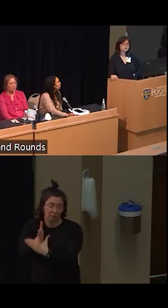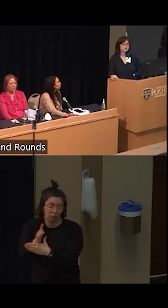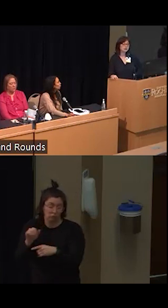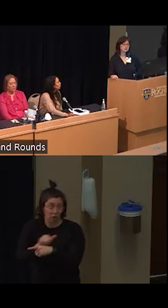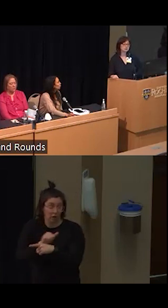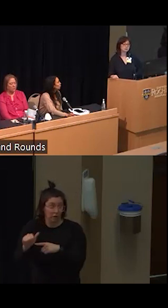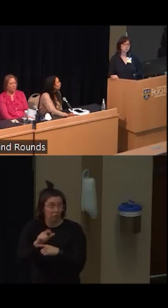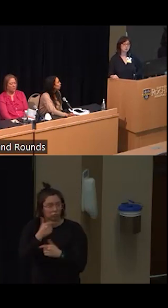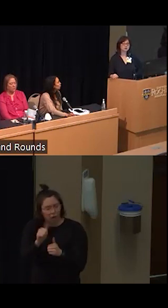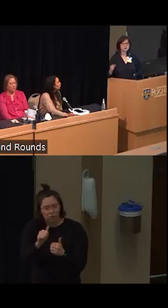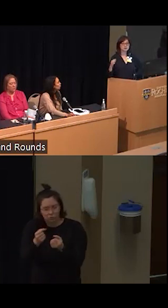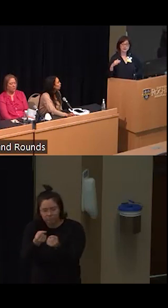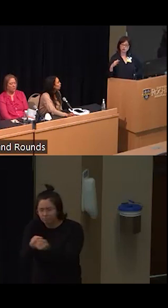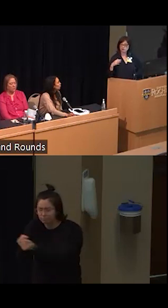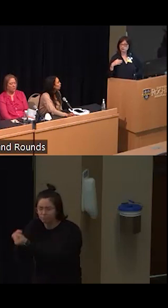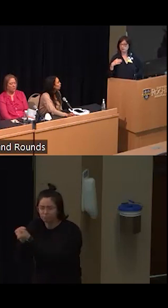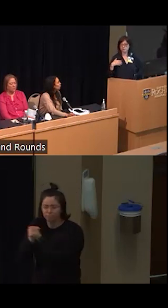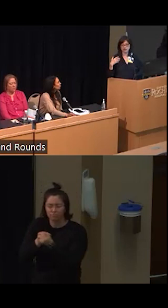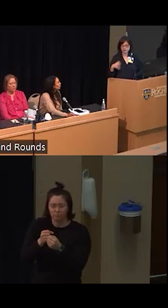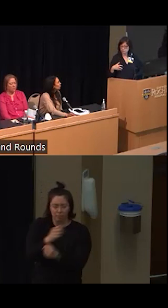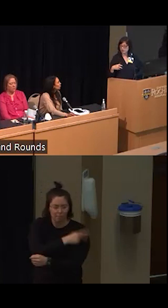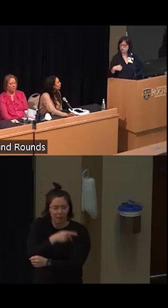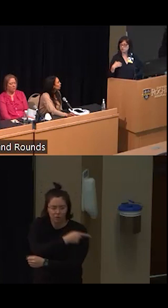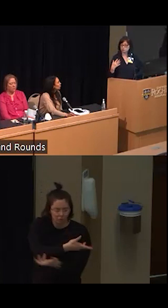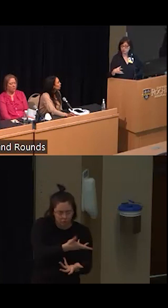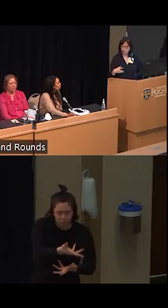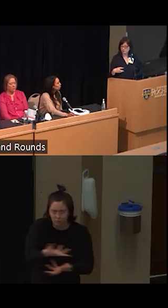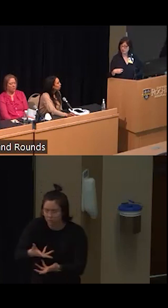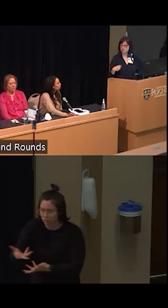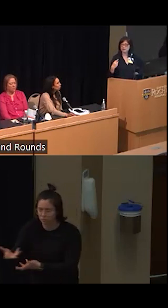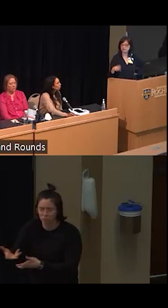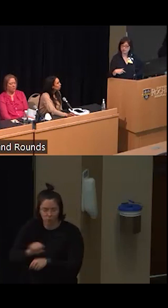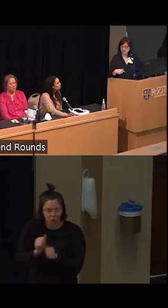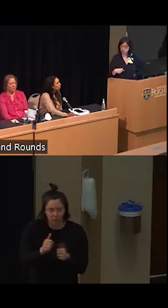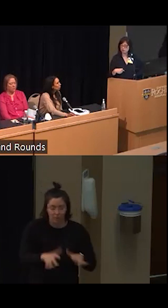um to really support patients engaging patients working with them de-escalation